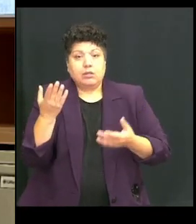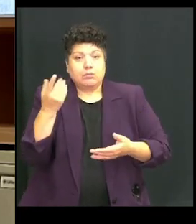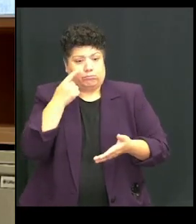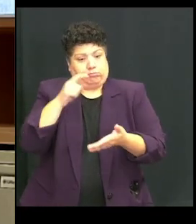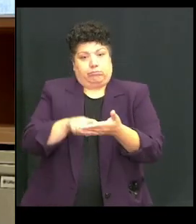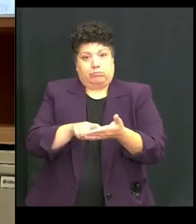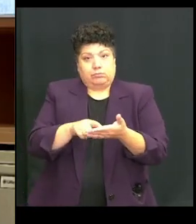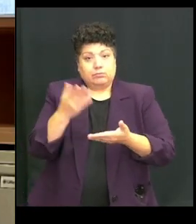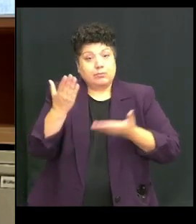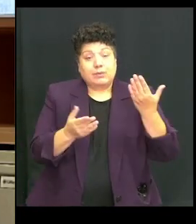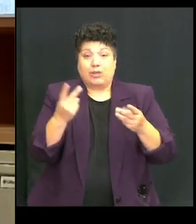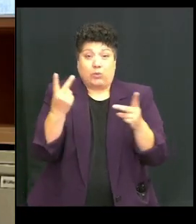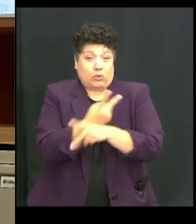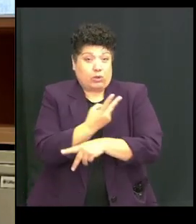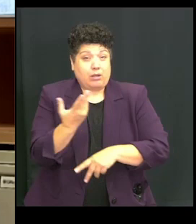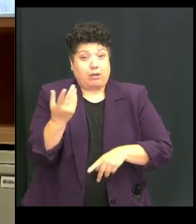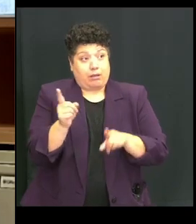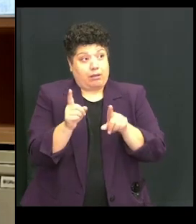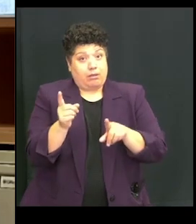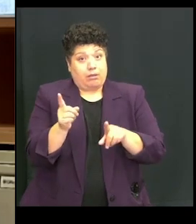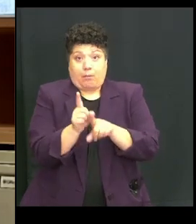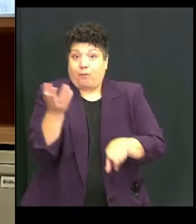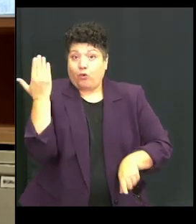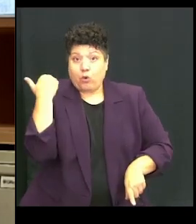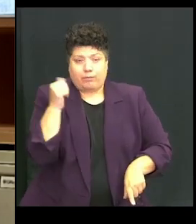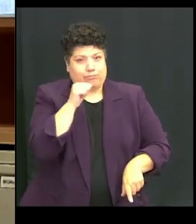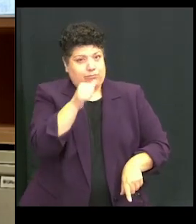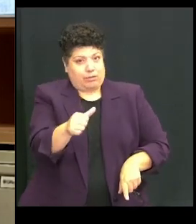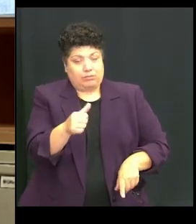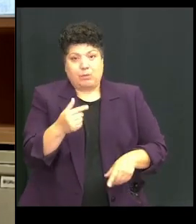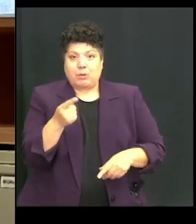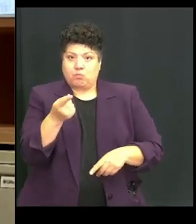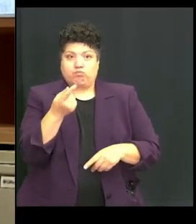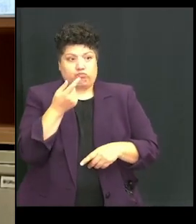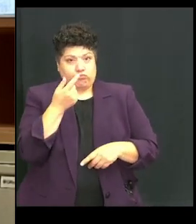And so that might be something to watch. So while recessions might not polarize,